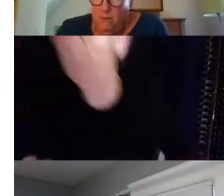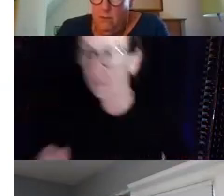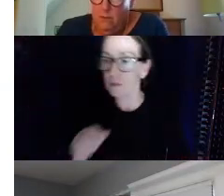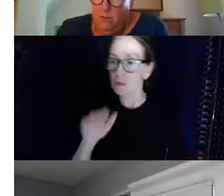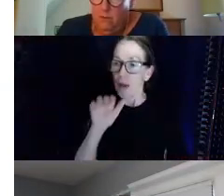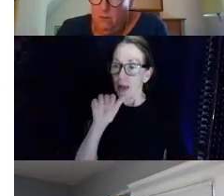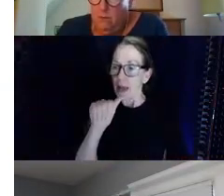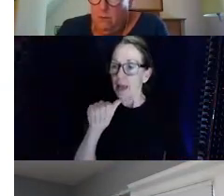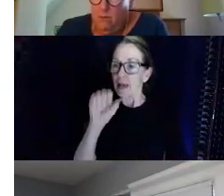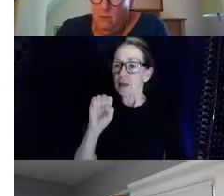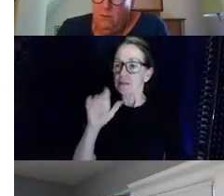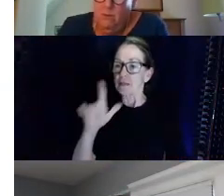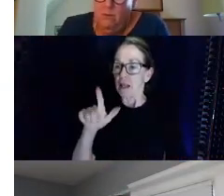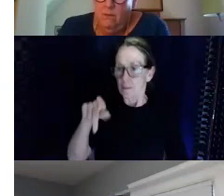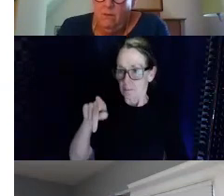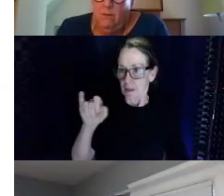A REVISION, INSTEAD OF THE SLPI EVALUATION, I WANTED TO CHANGE THAT TO ASLPI. >> BRETT HAYES: INSTEAD OF THE SLPI, IT'S GOING TO BE --